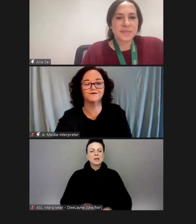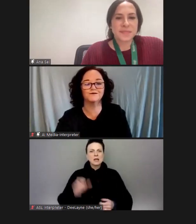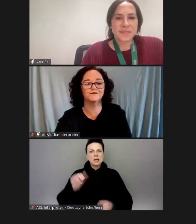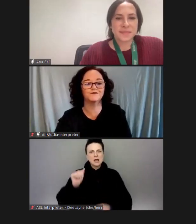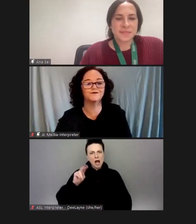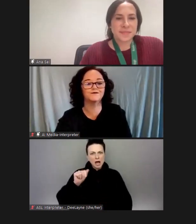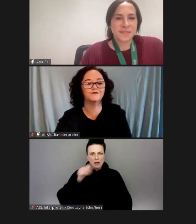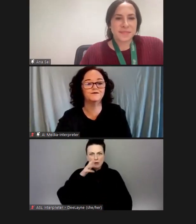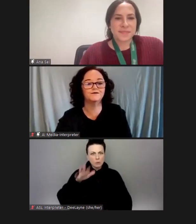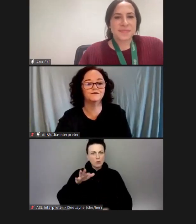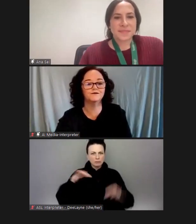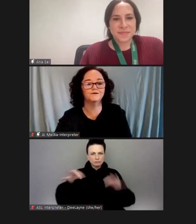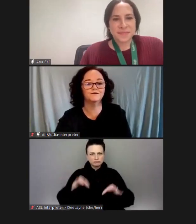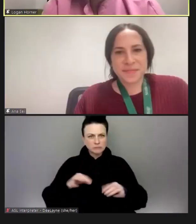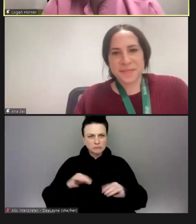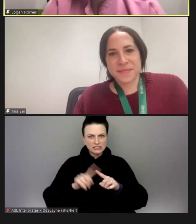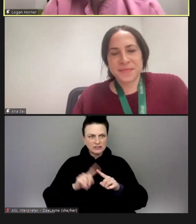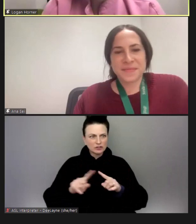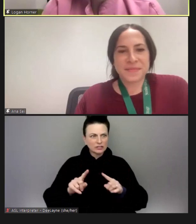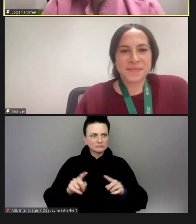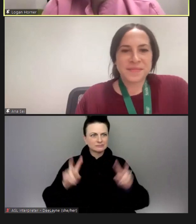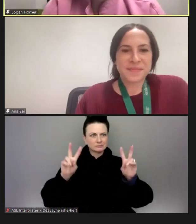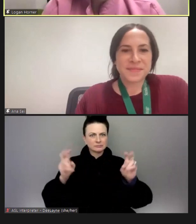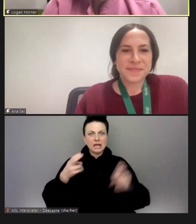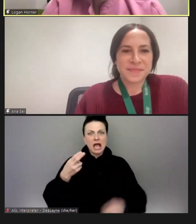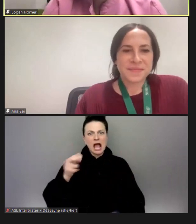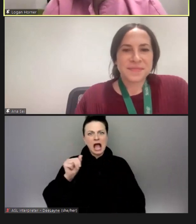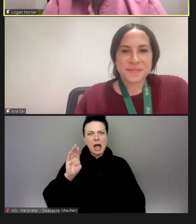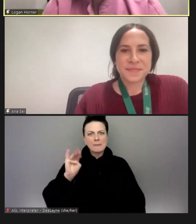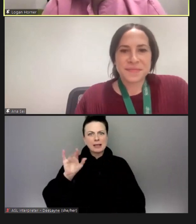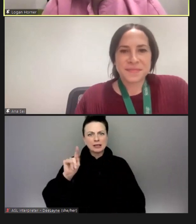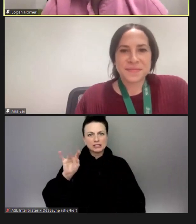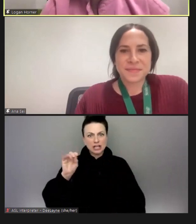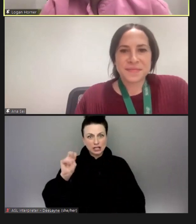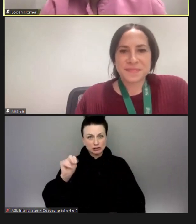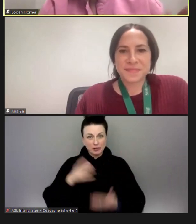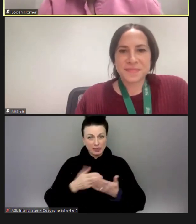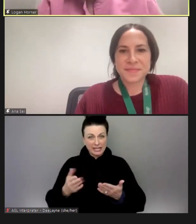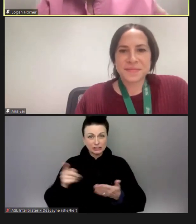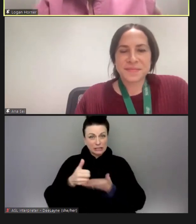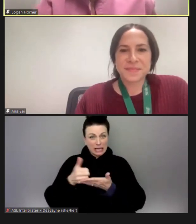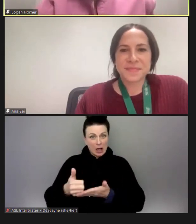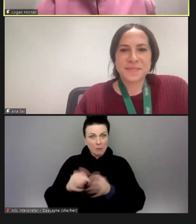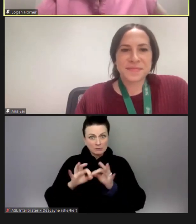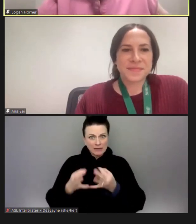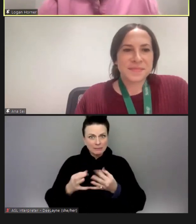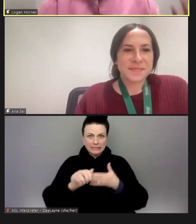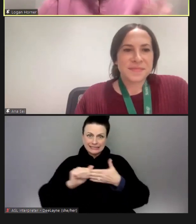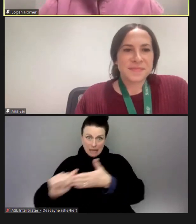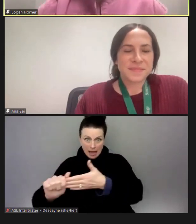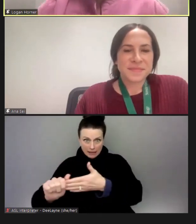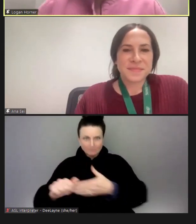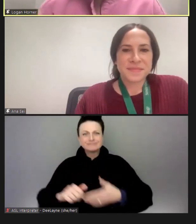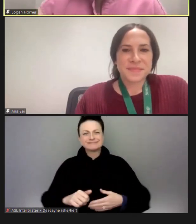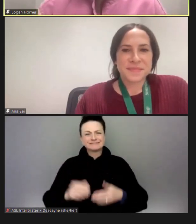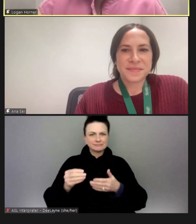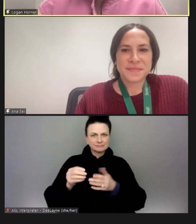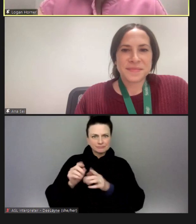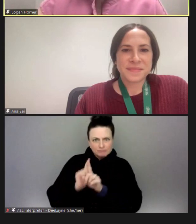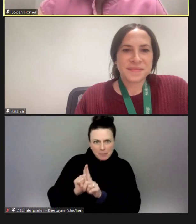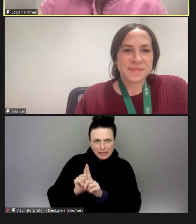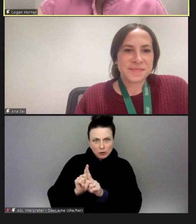habilitation things of what um she helps